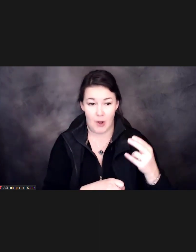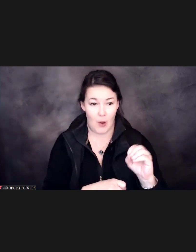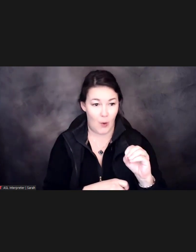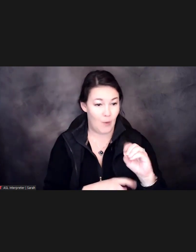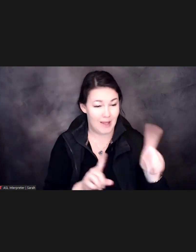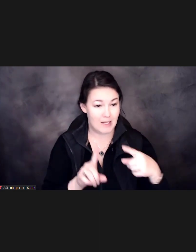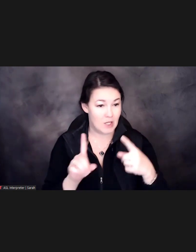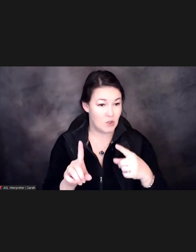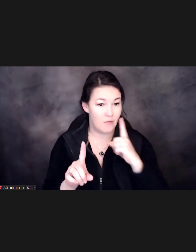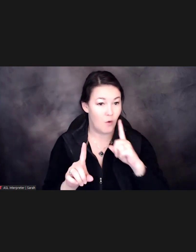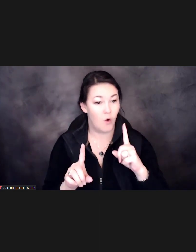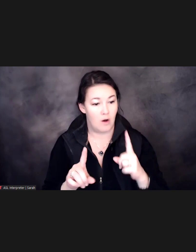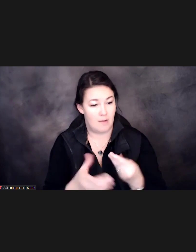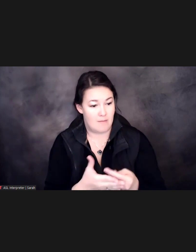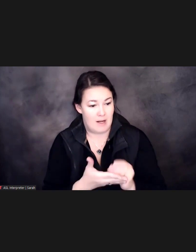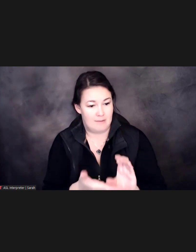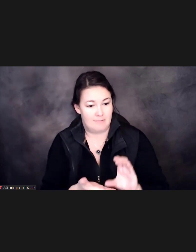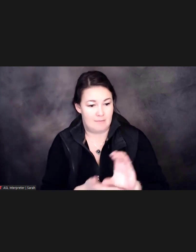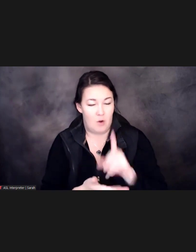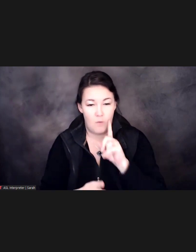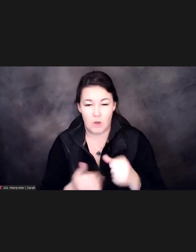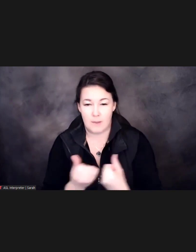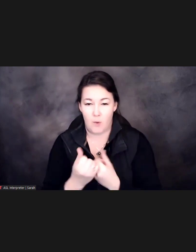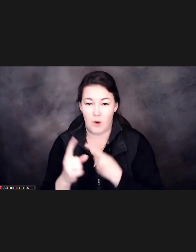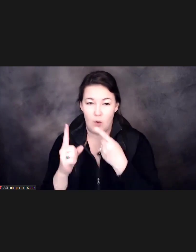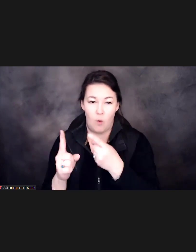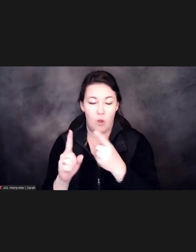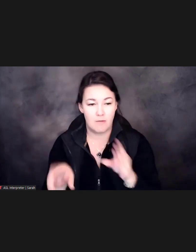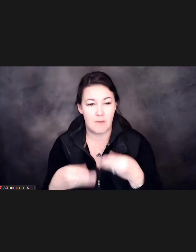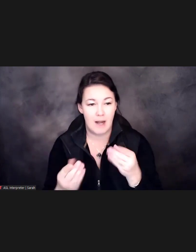provide in-person and virtual comprehensive training and